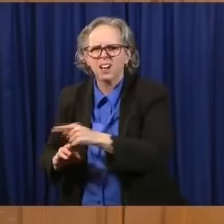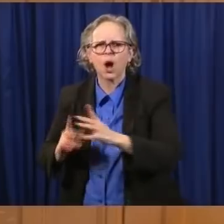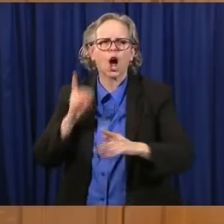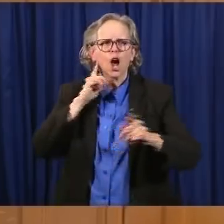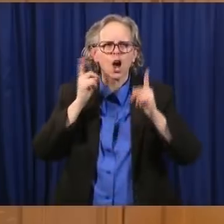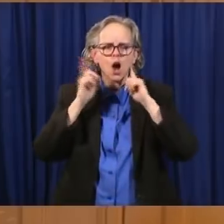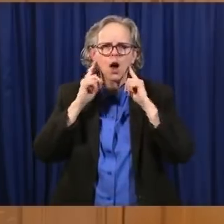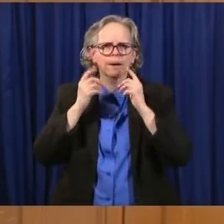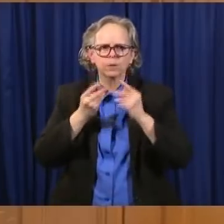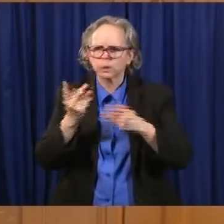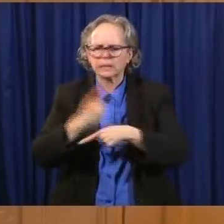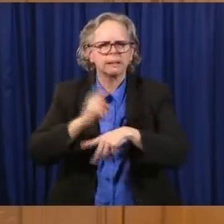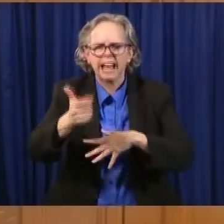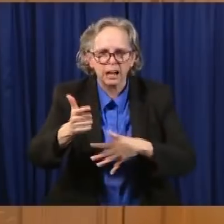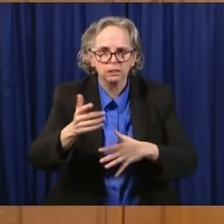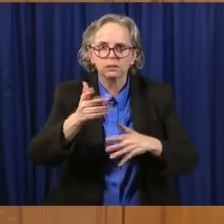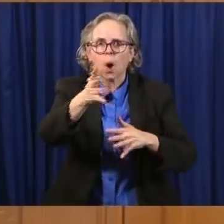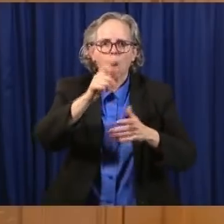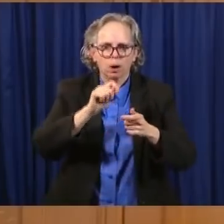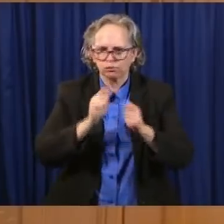THOSE ICU NUMBERS, AND THAT PEOPLE DYING IS LAGGING FAR BEHIND THAT.